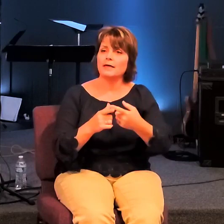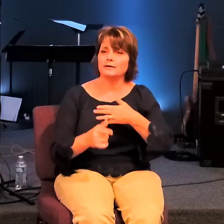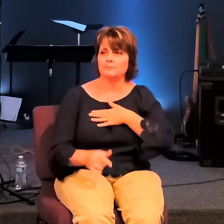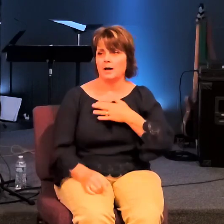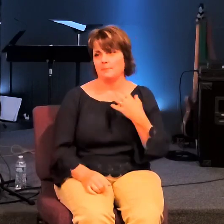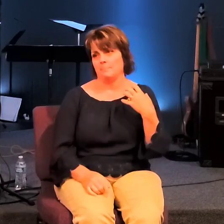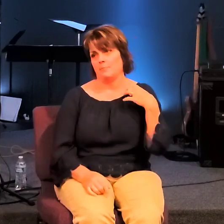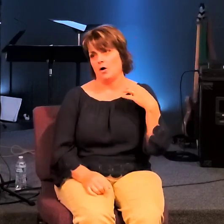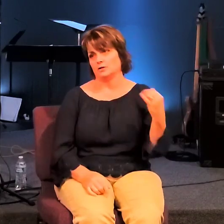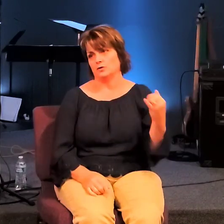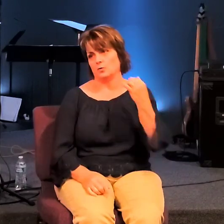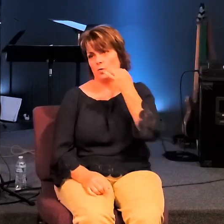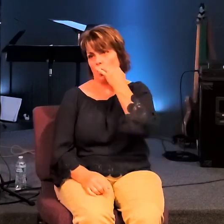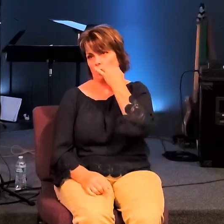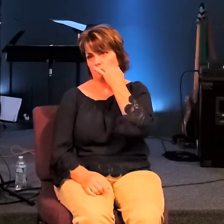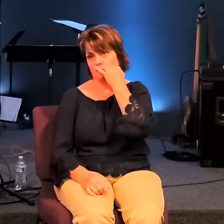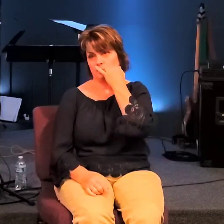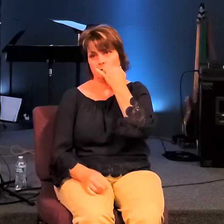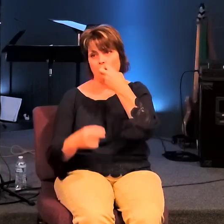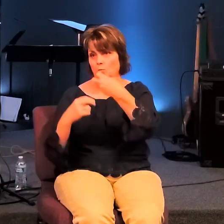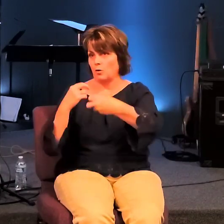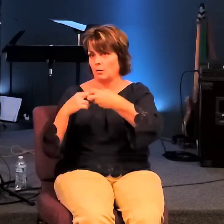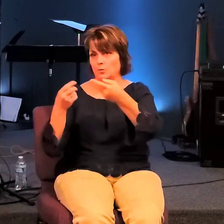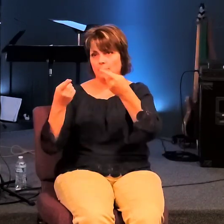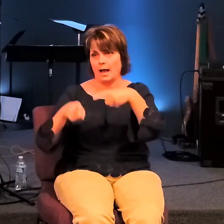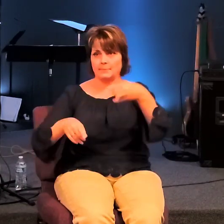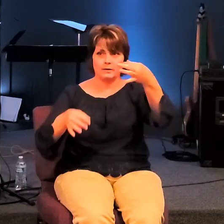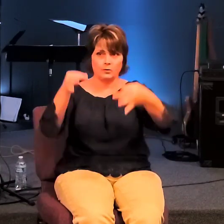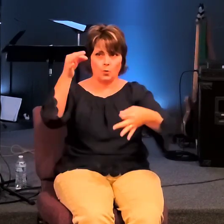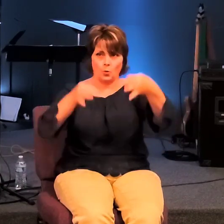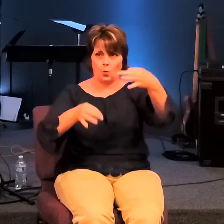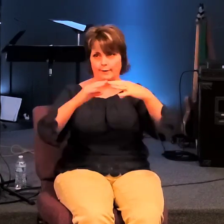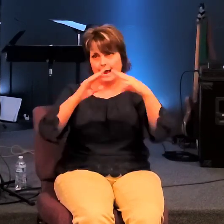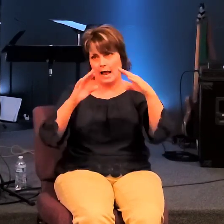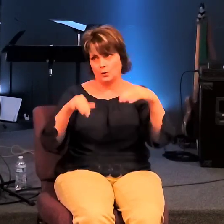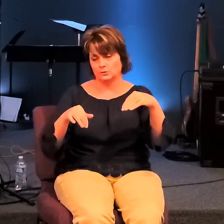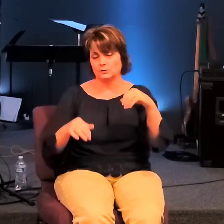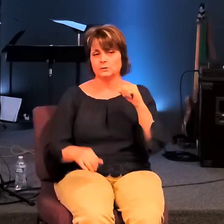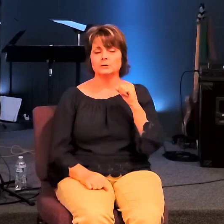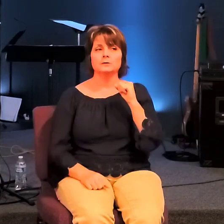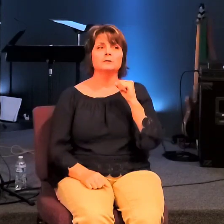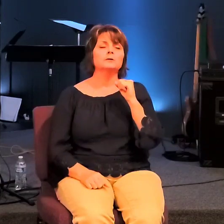going on at the at the courthouse and you know so I I'm I'm thinking in terms of like